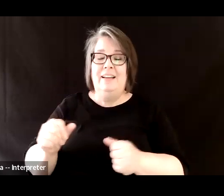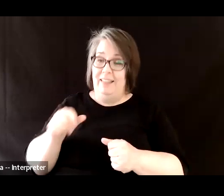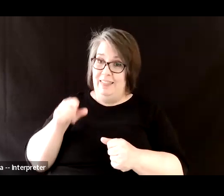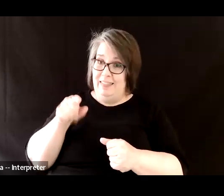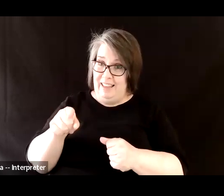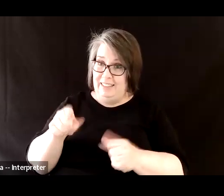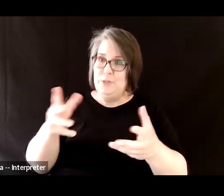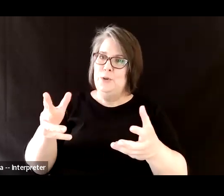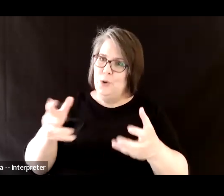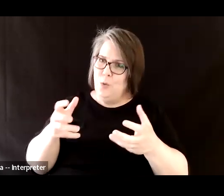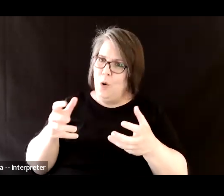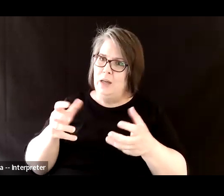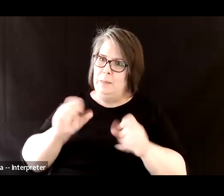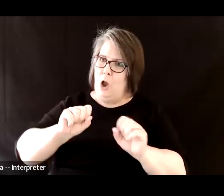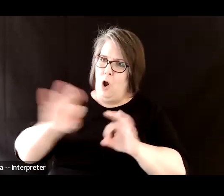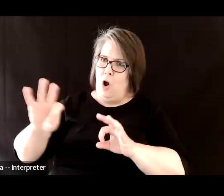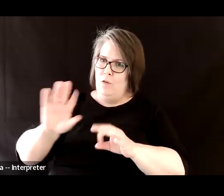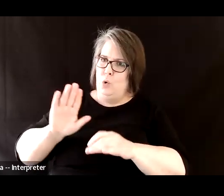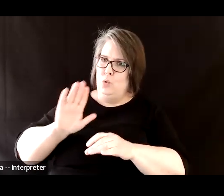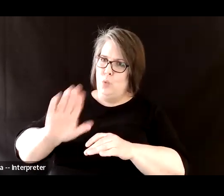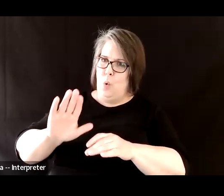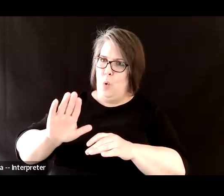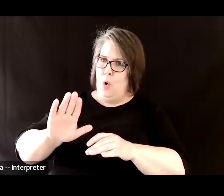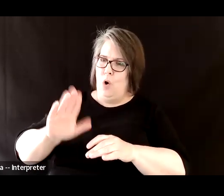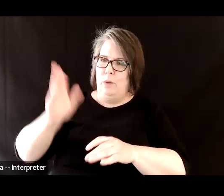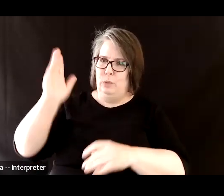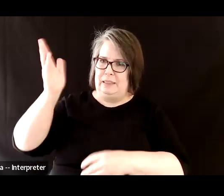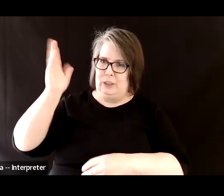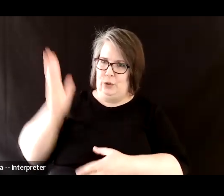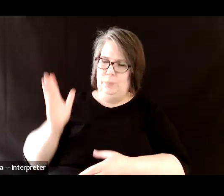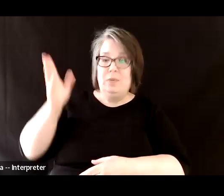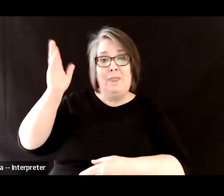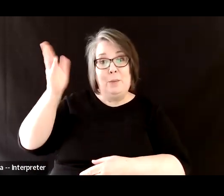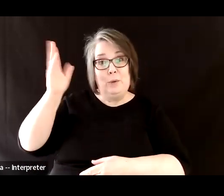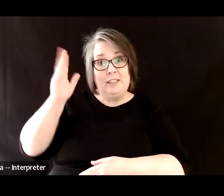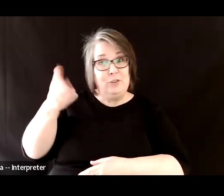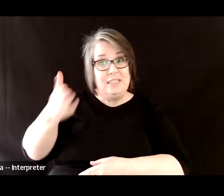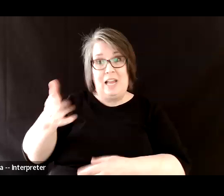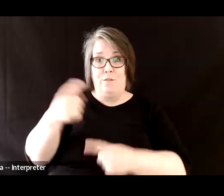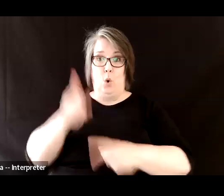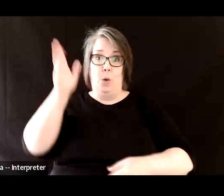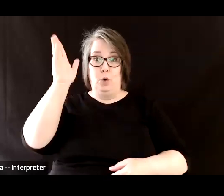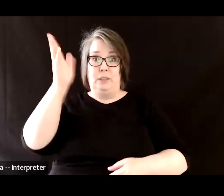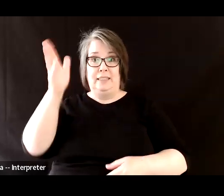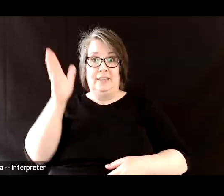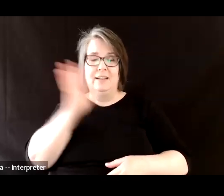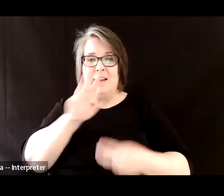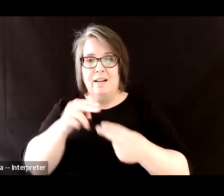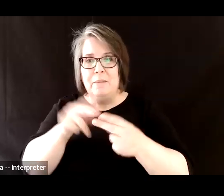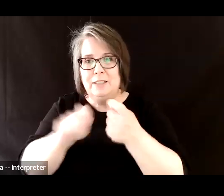to take of your presenter to your presenter is there to do what I'm doing right now and to talk about a specific topic and